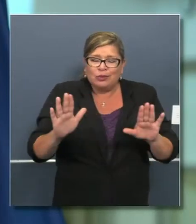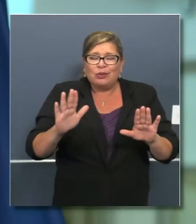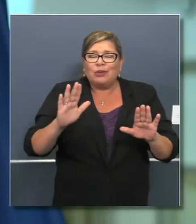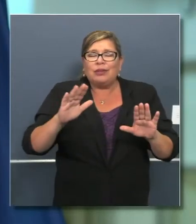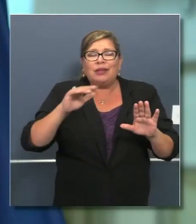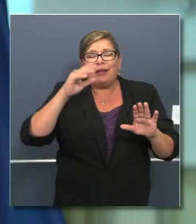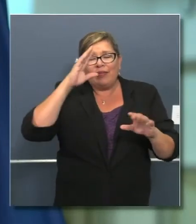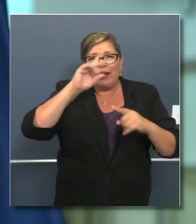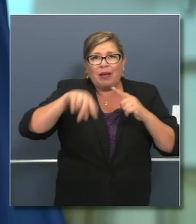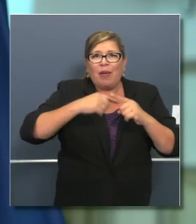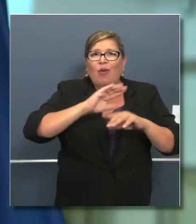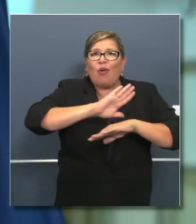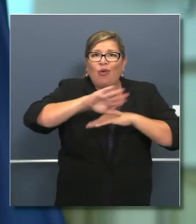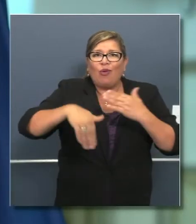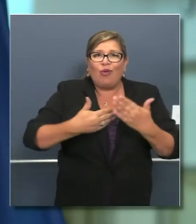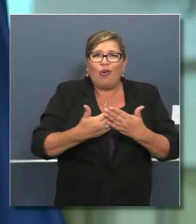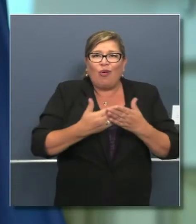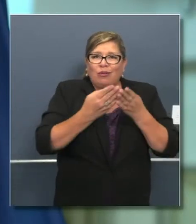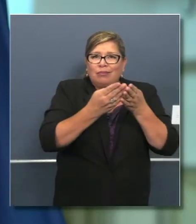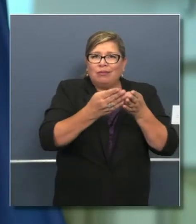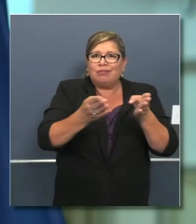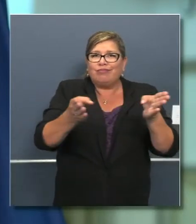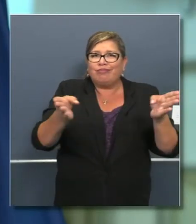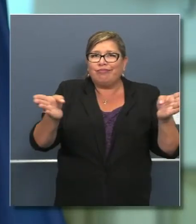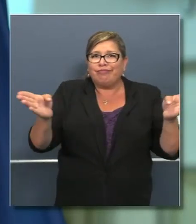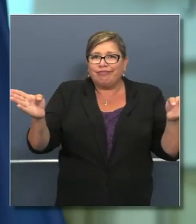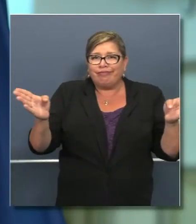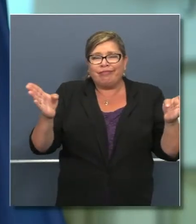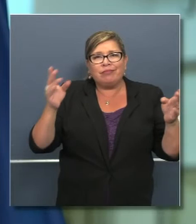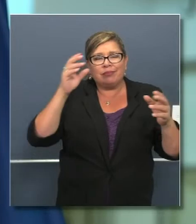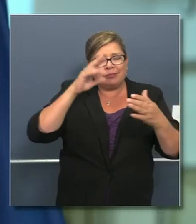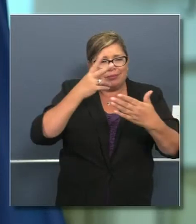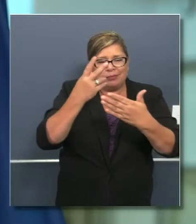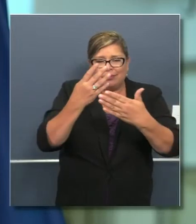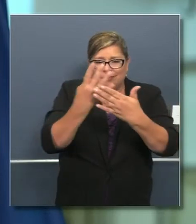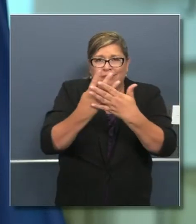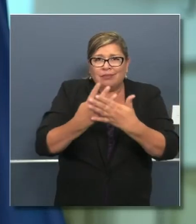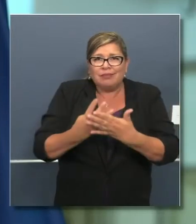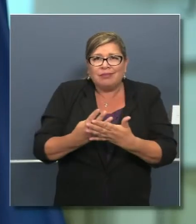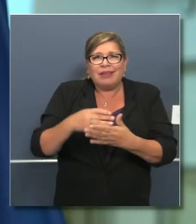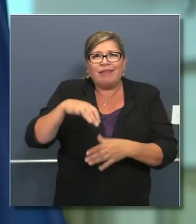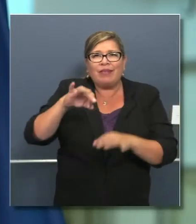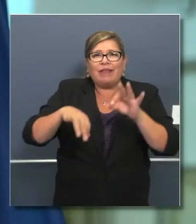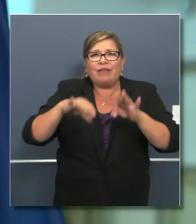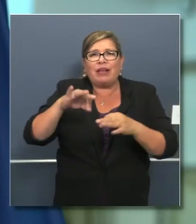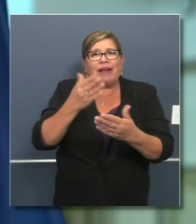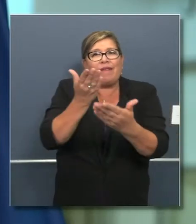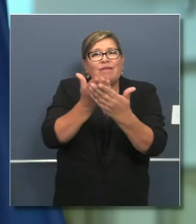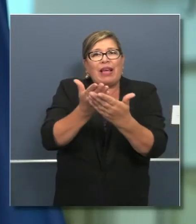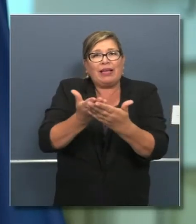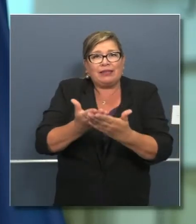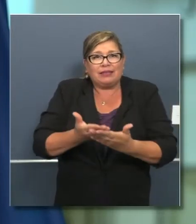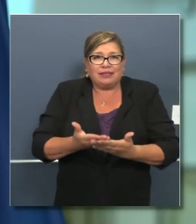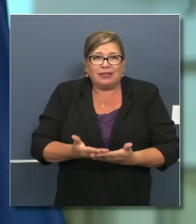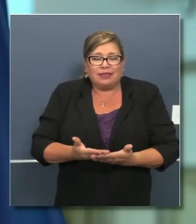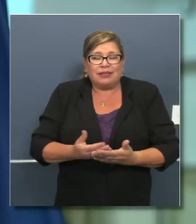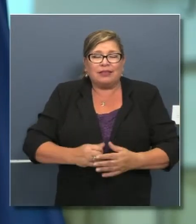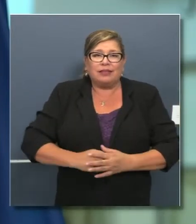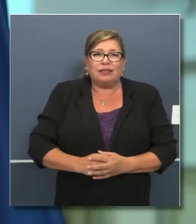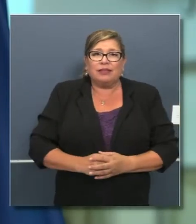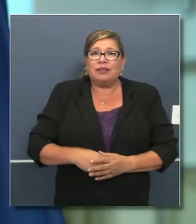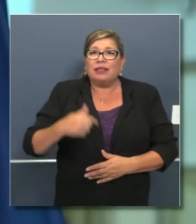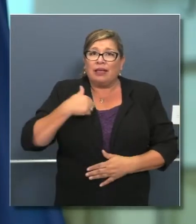sides of the political aisle as we adjudicate the facts I watched every night multiple cable outlets